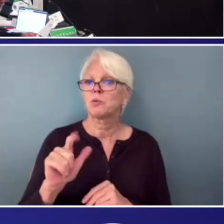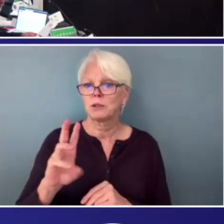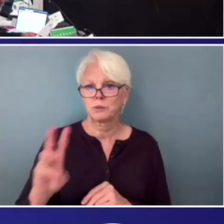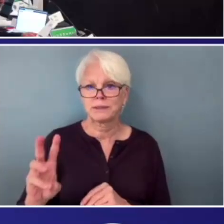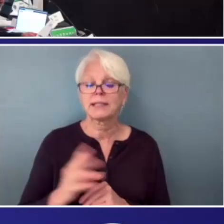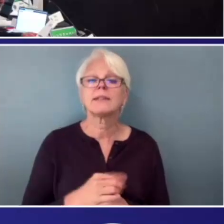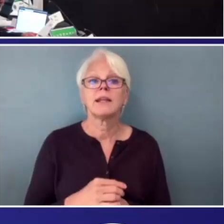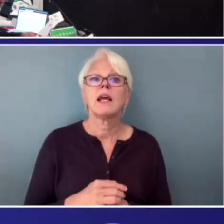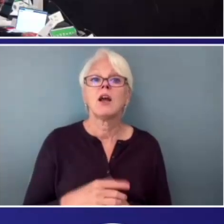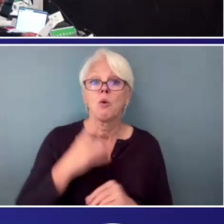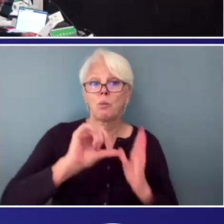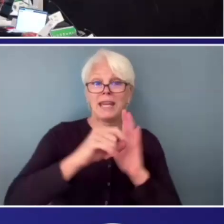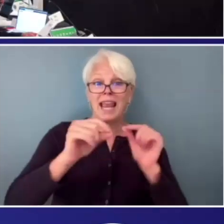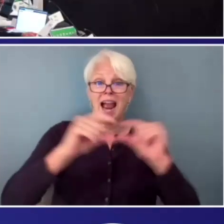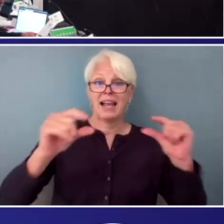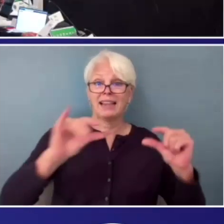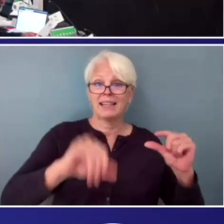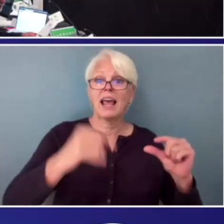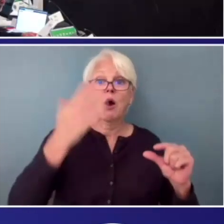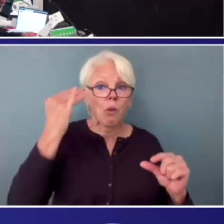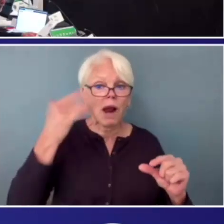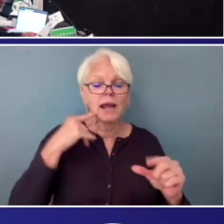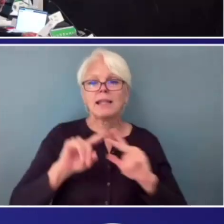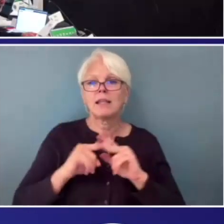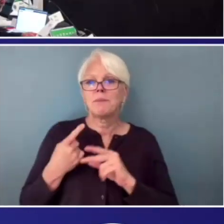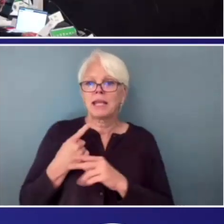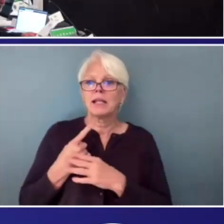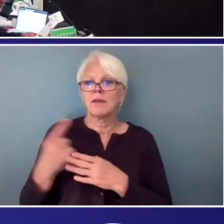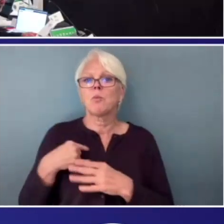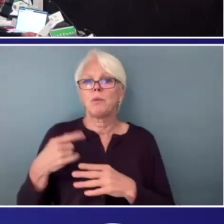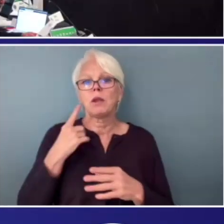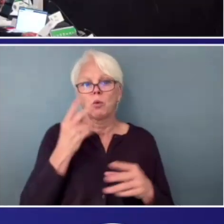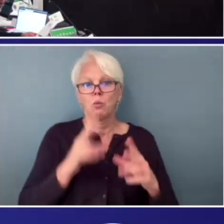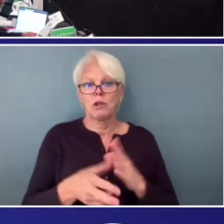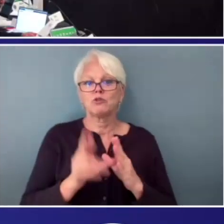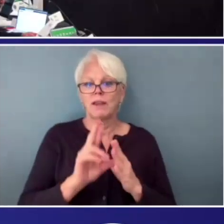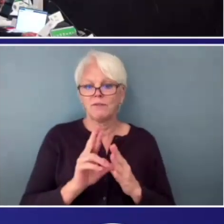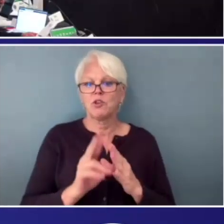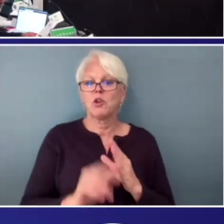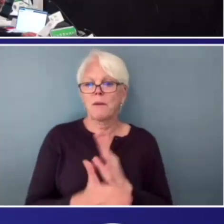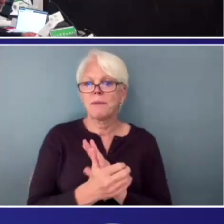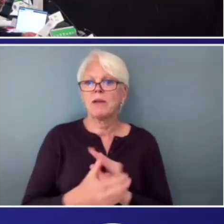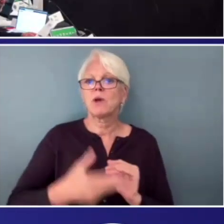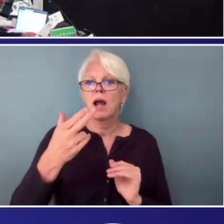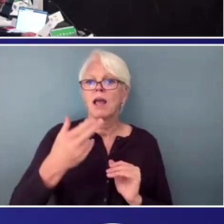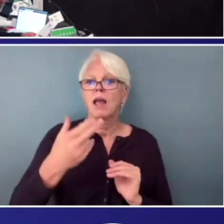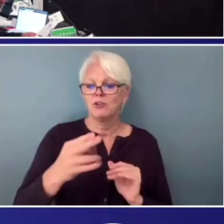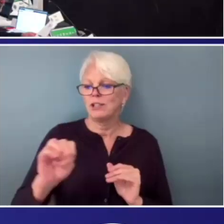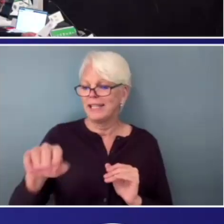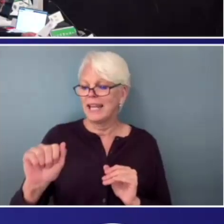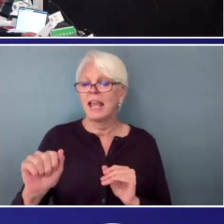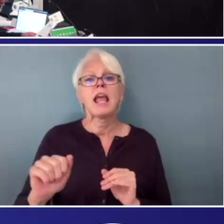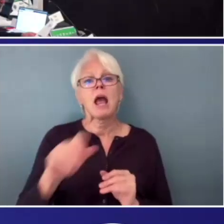this week, we reviewed the amendments to the Higher Education Act, and we believe that there is not a requirement that a borrower had,